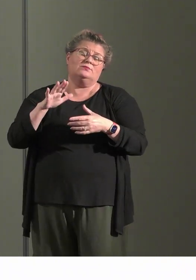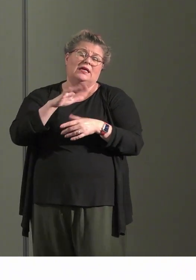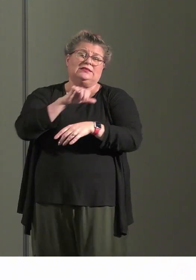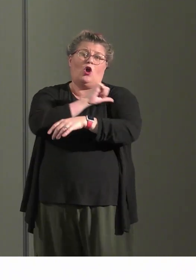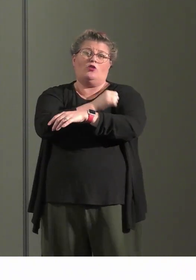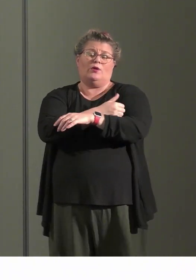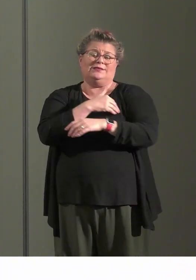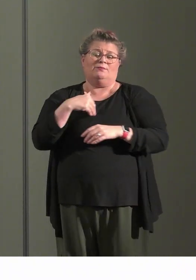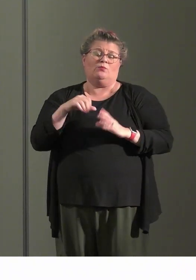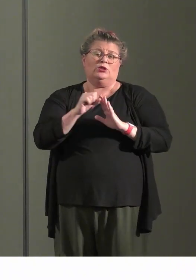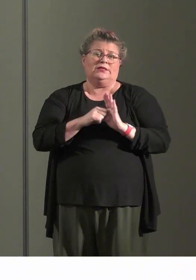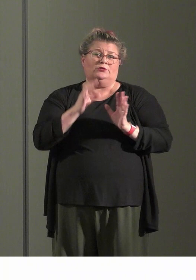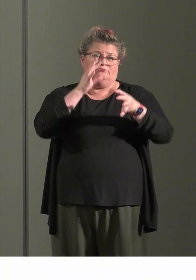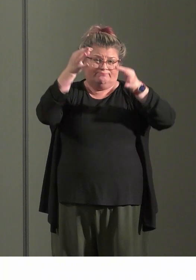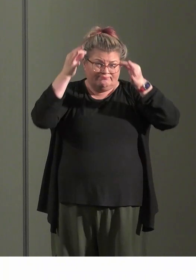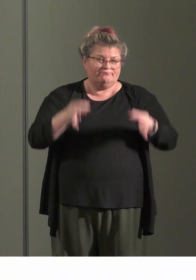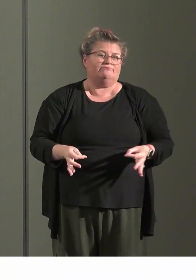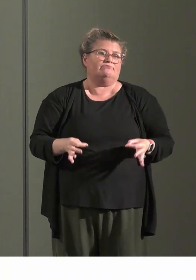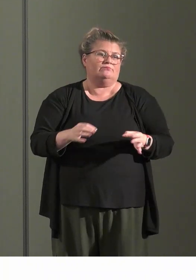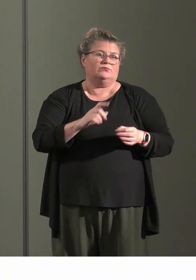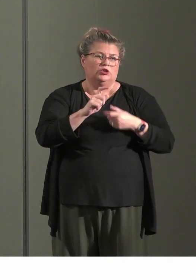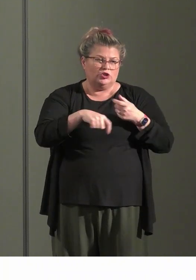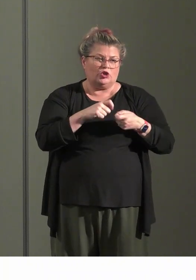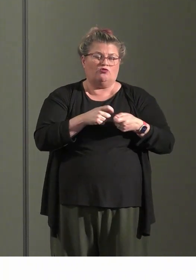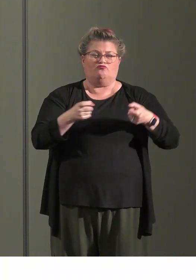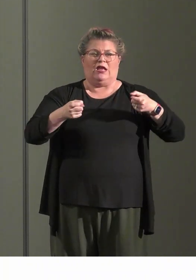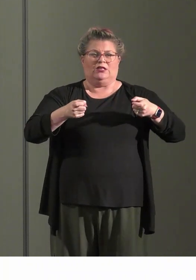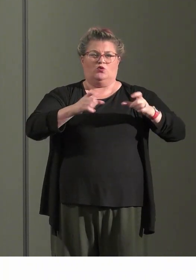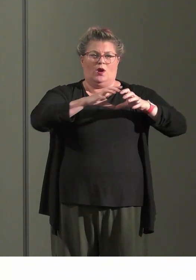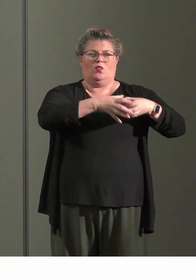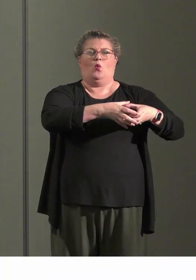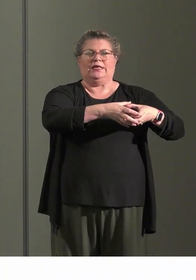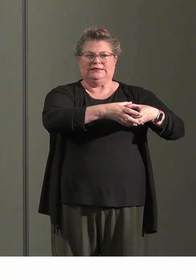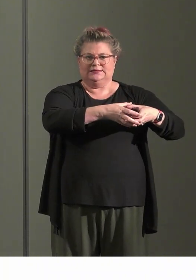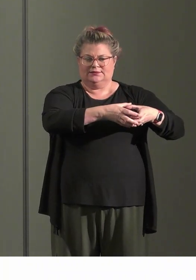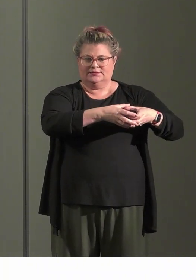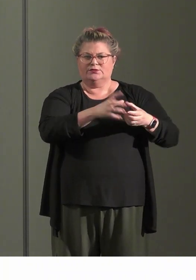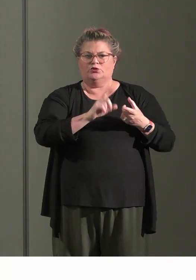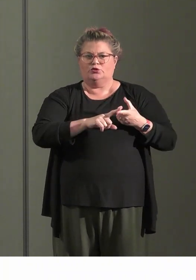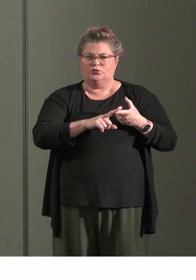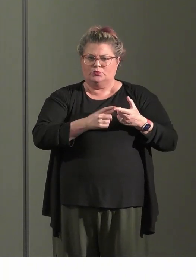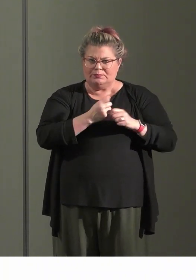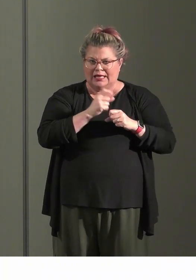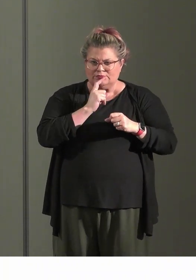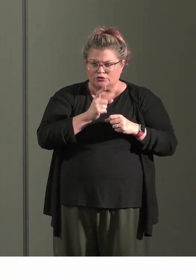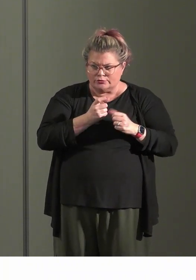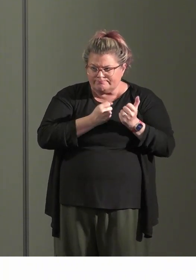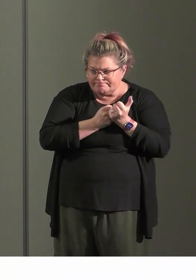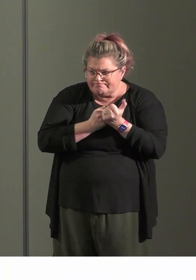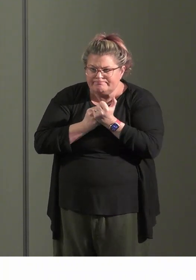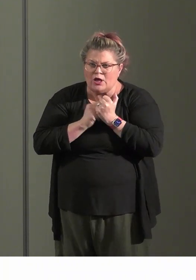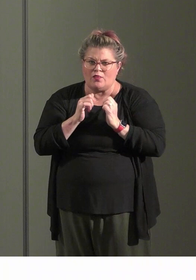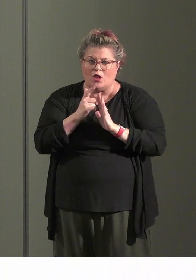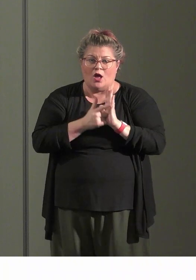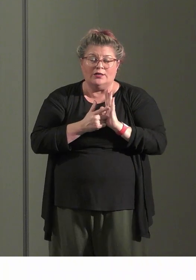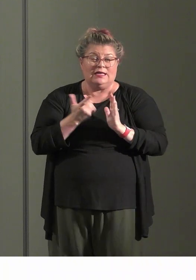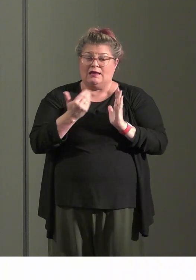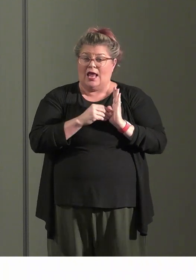to designate authorities to enforce the laws and we don't know what it will look like. The